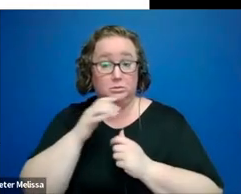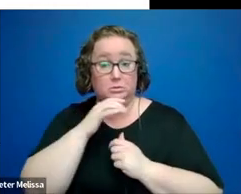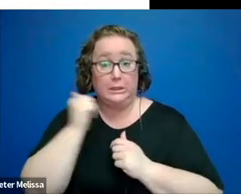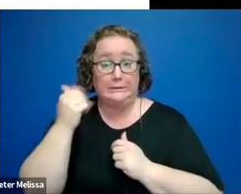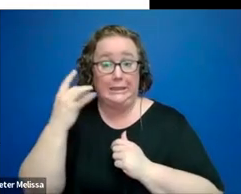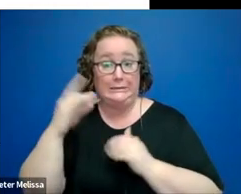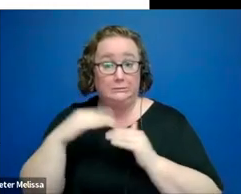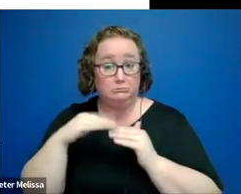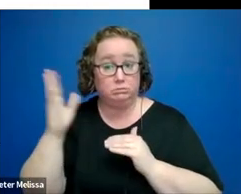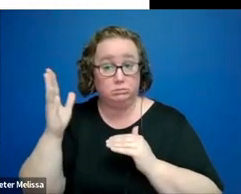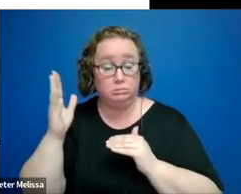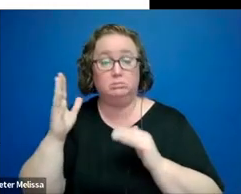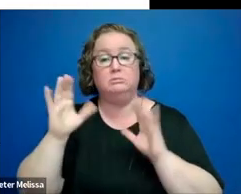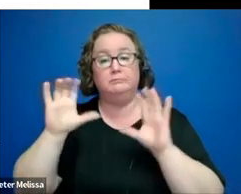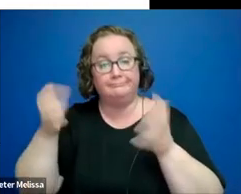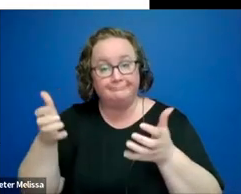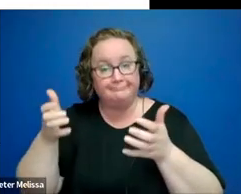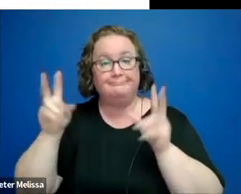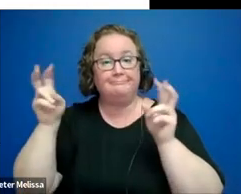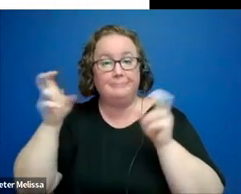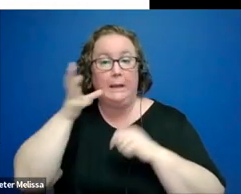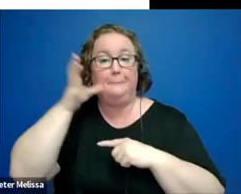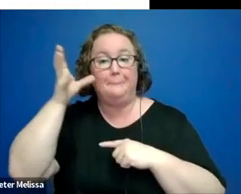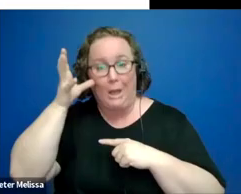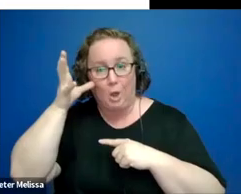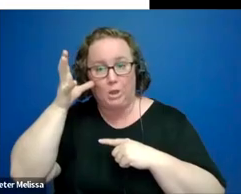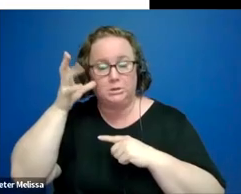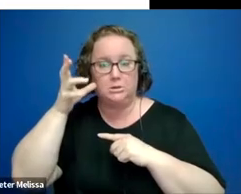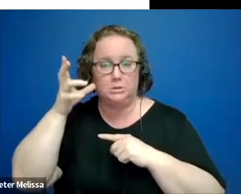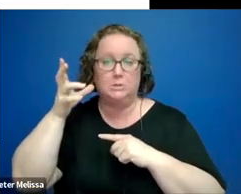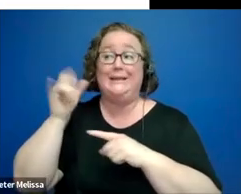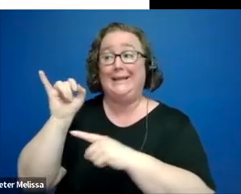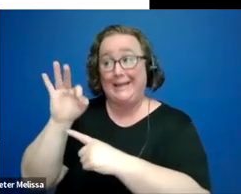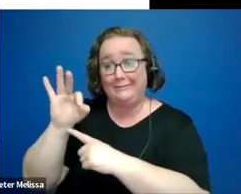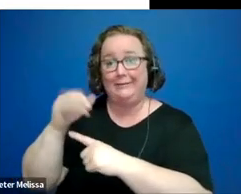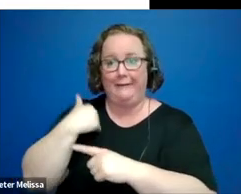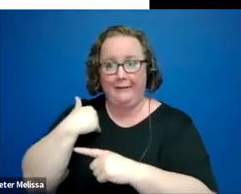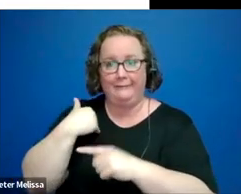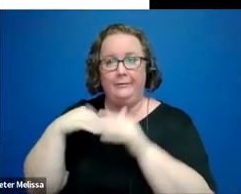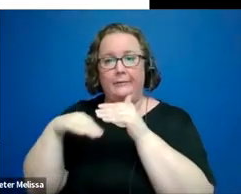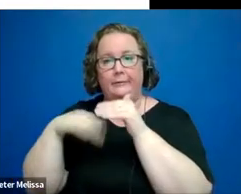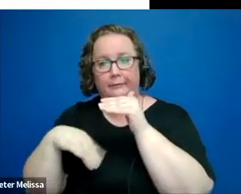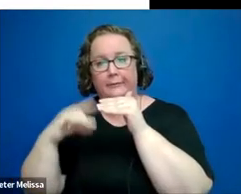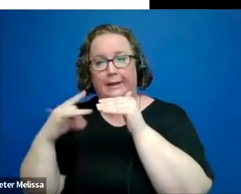over were classified as a parent if they had a minor child assigned to them within